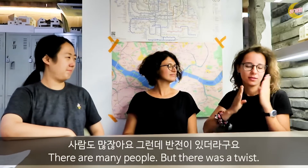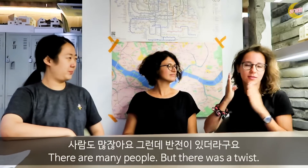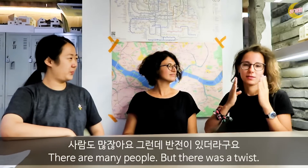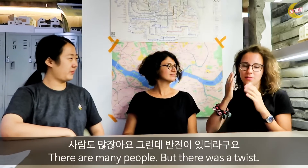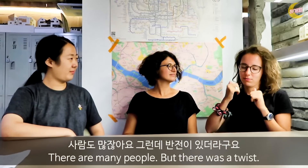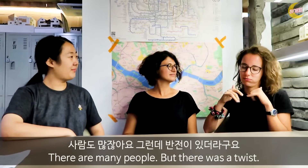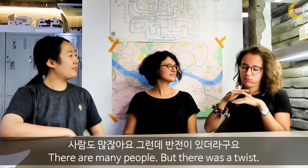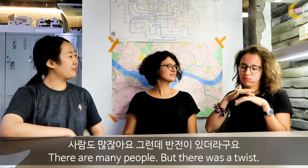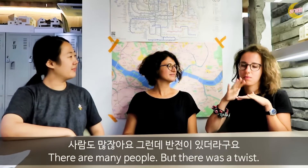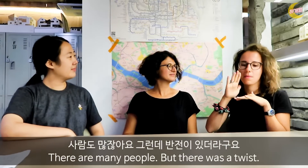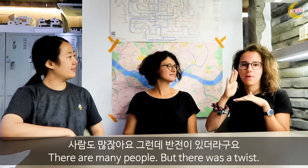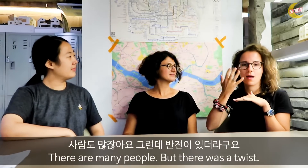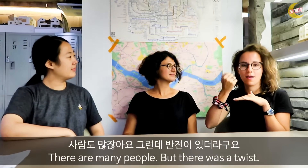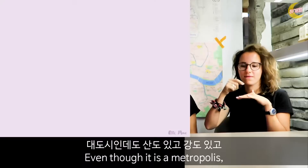But there was a twist.